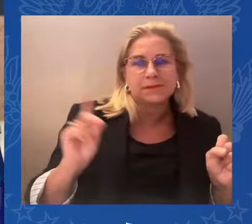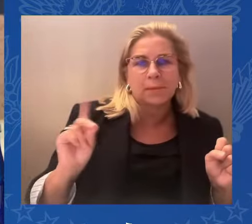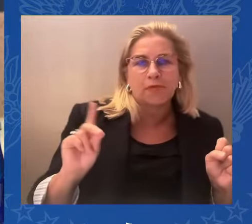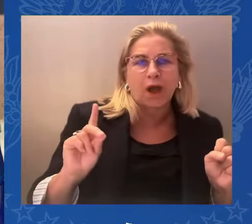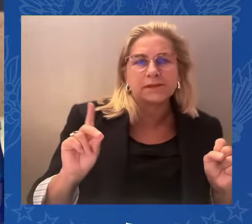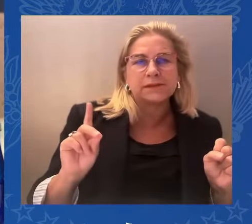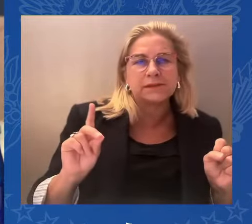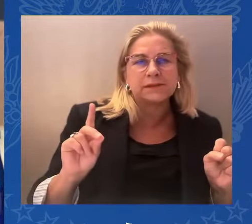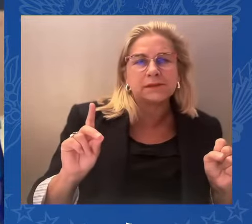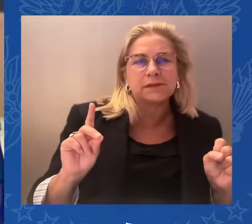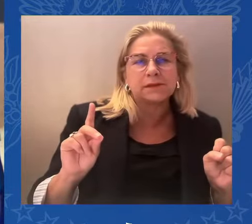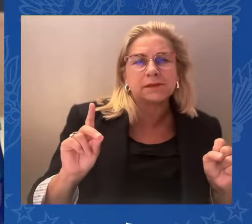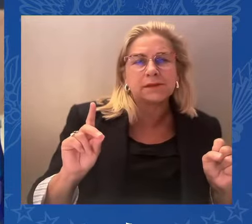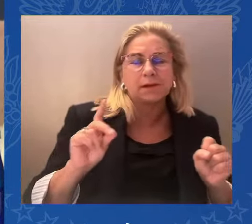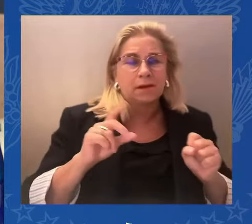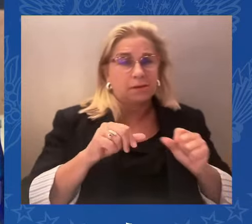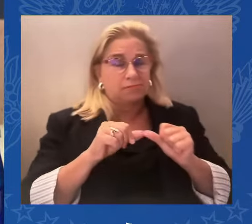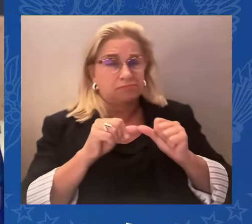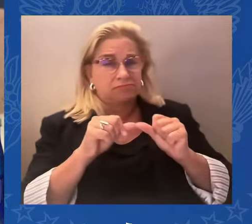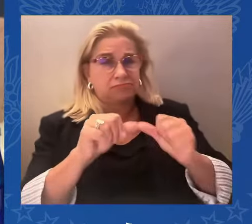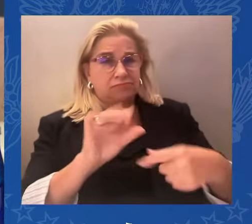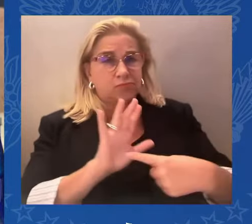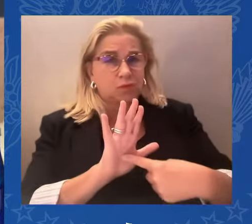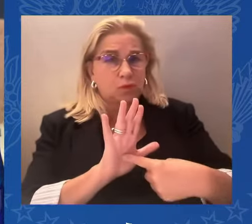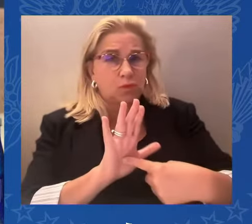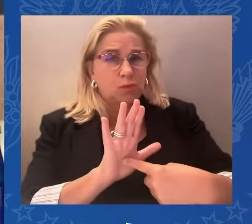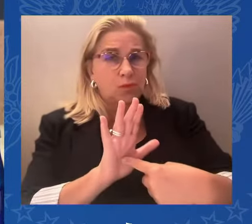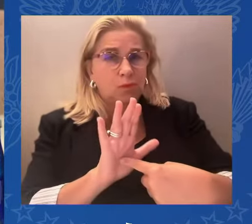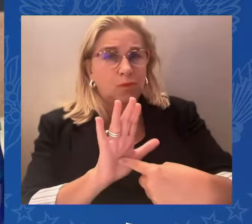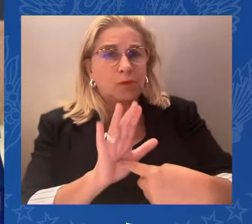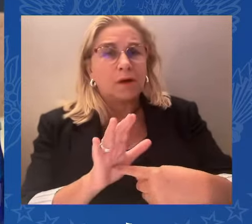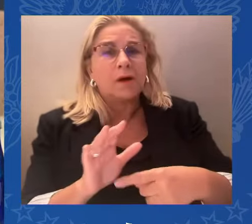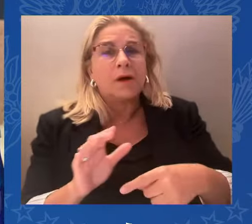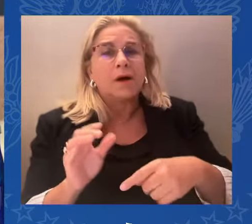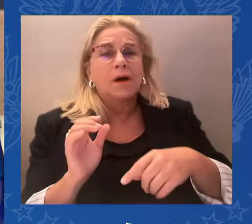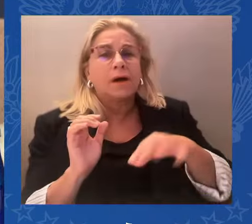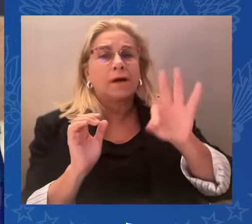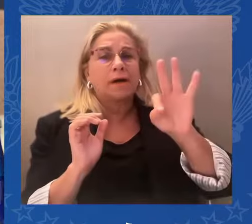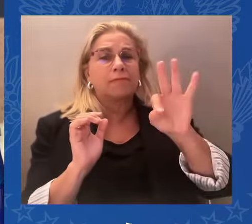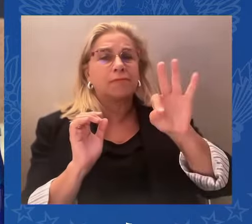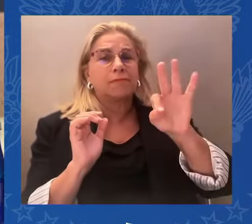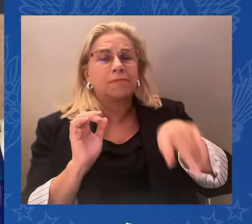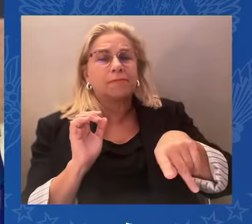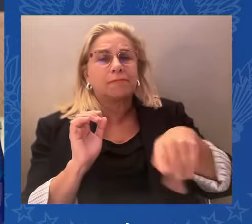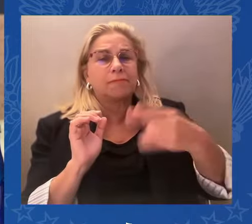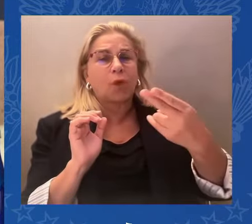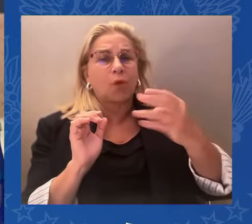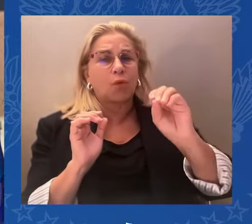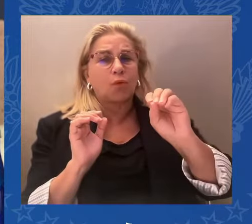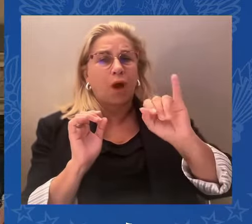Indo-Pacific, to the international community. In order to realize a FOIP,